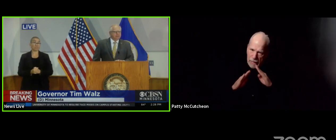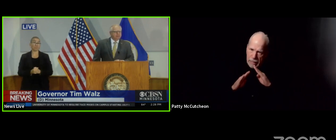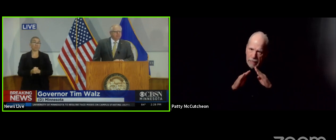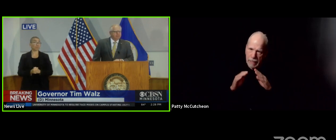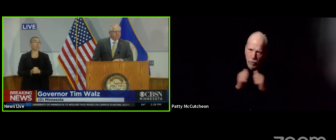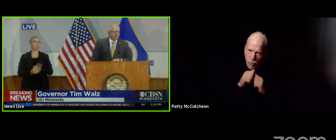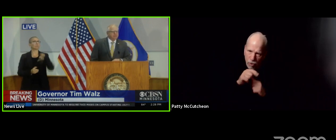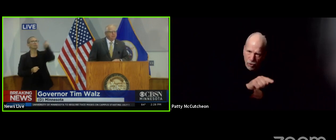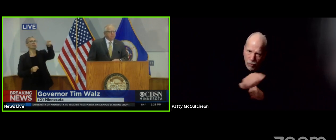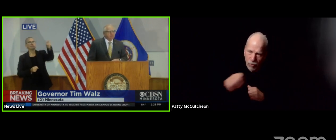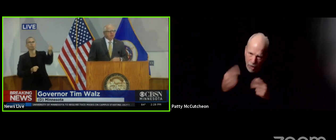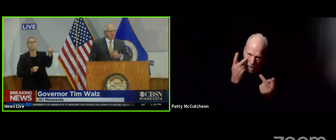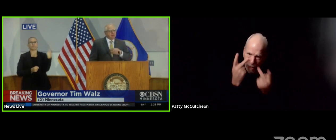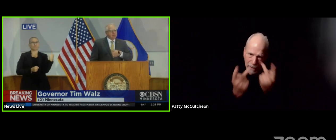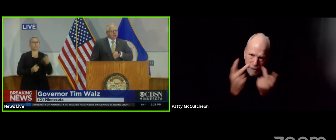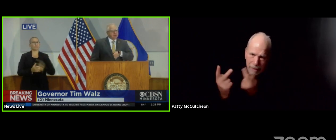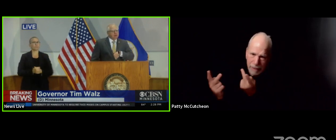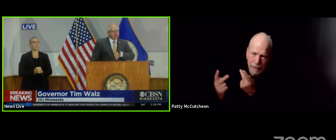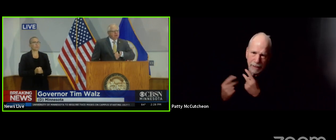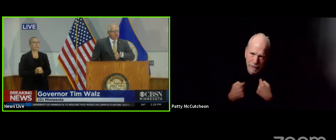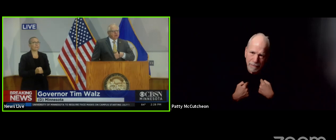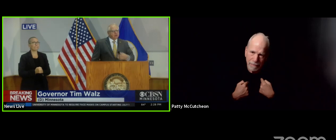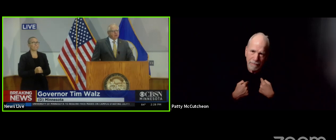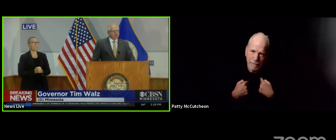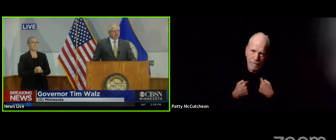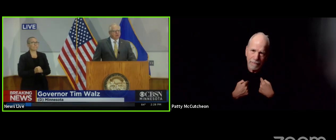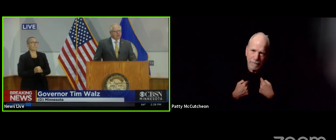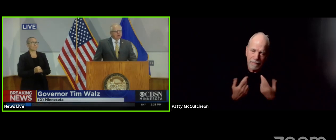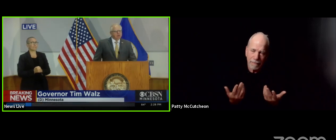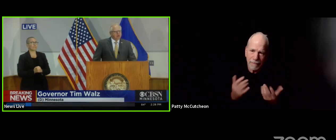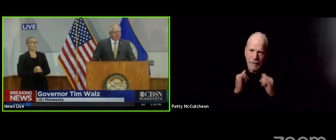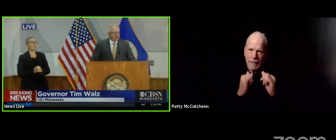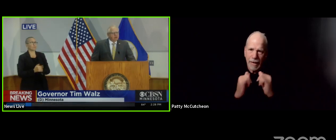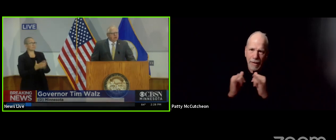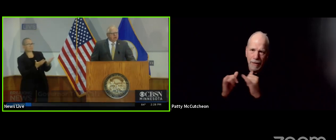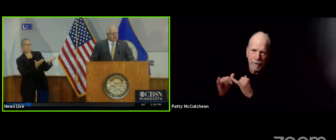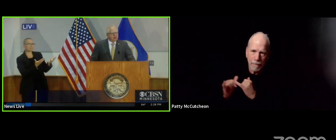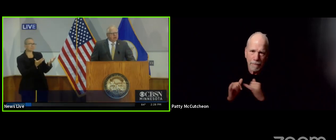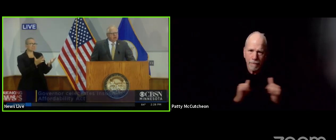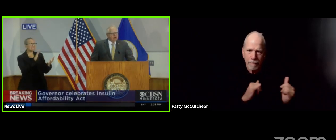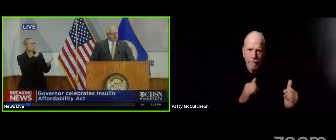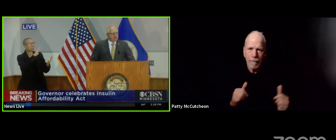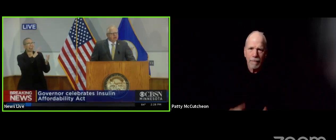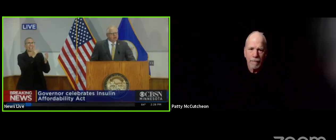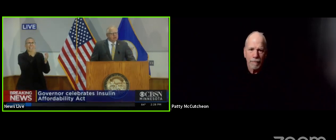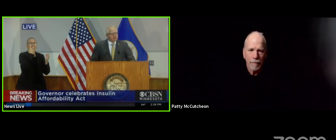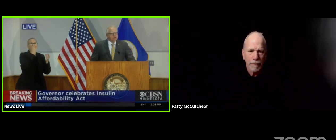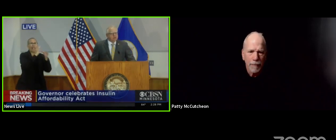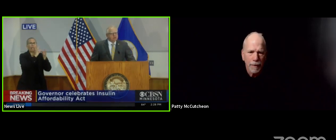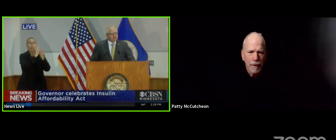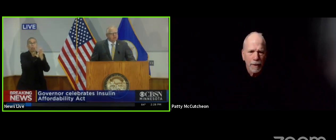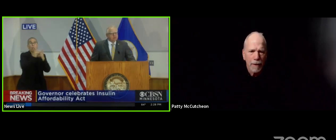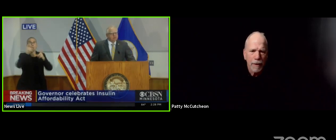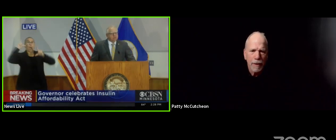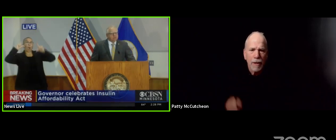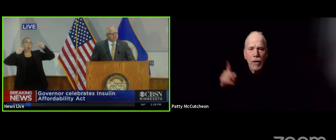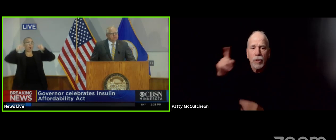≫ THAT PHARMA WAS NOT GOING TO SUE. [ AWAY FROM THE MIC ] ≫ YES.